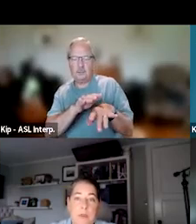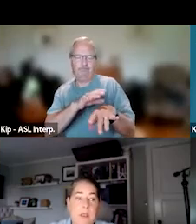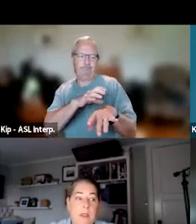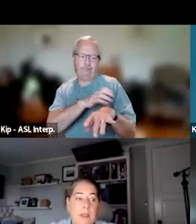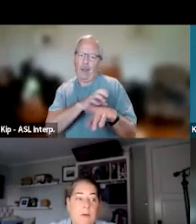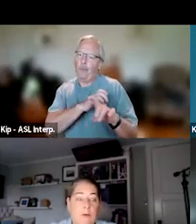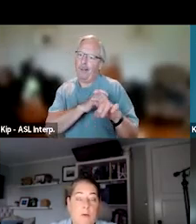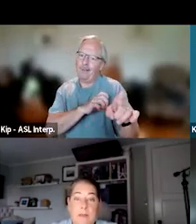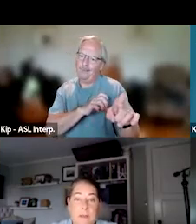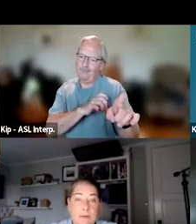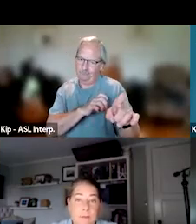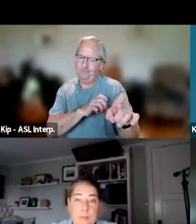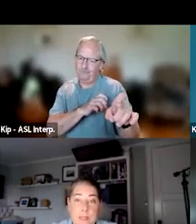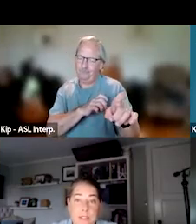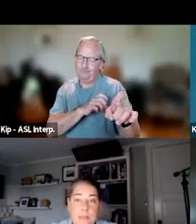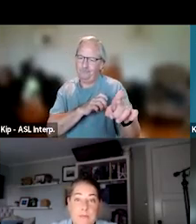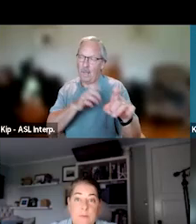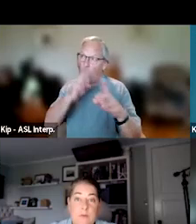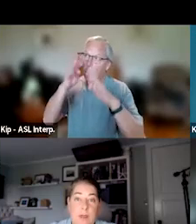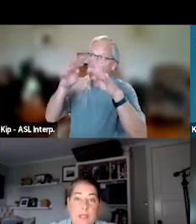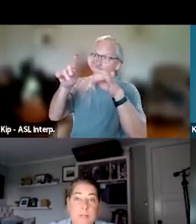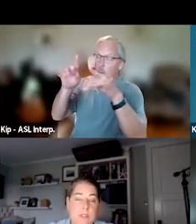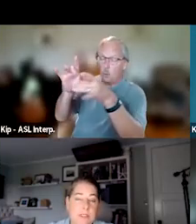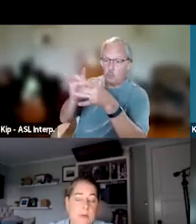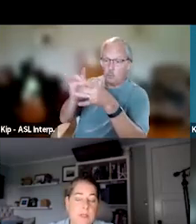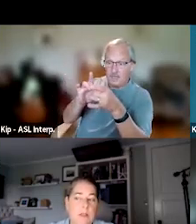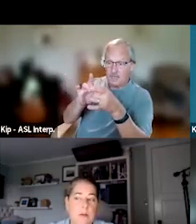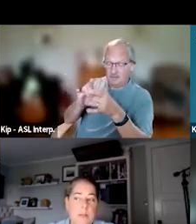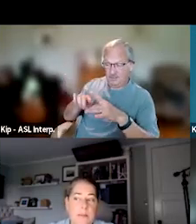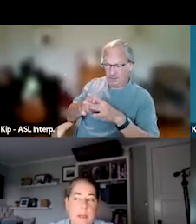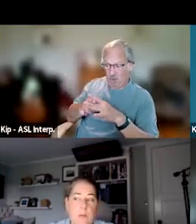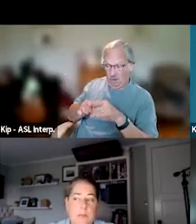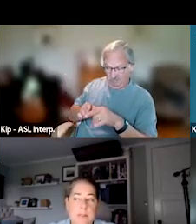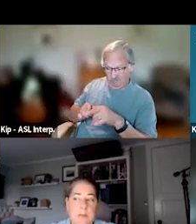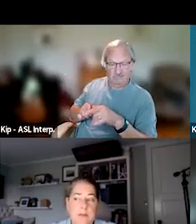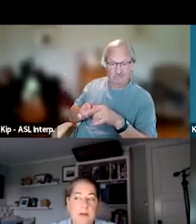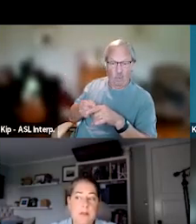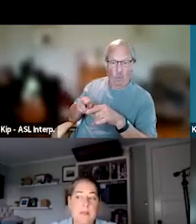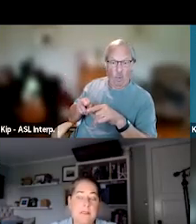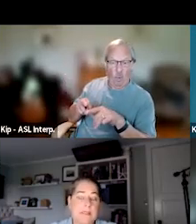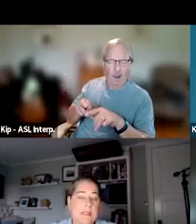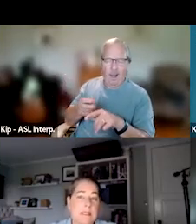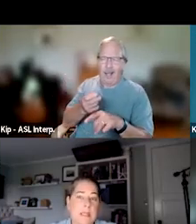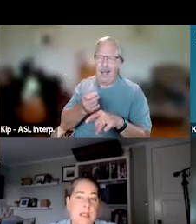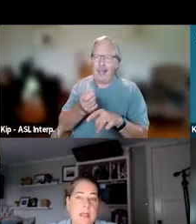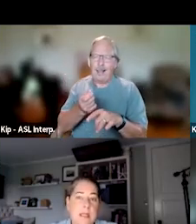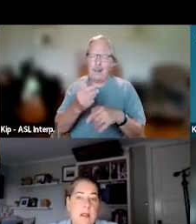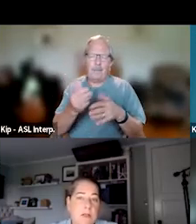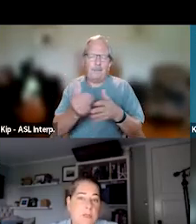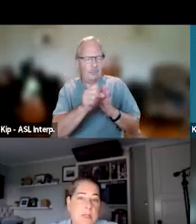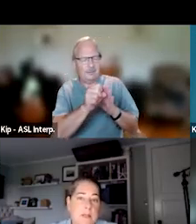to either create those relationships from scratch, but just knowing a little bit about what some other states are doing,